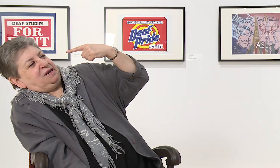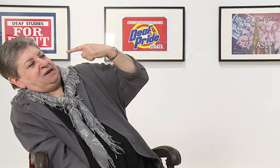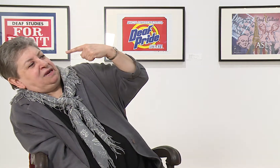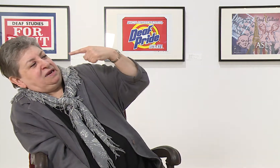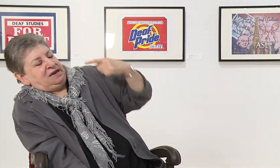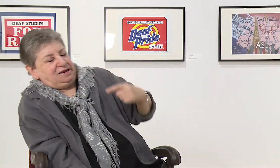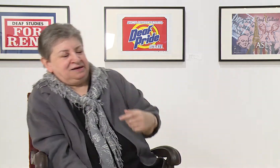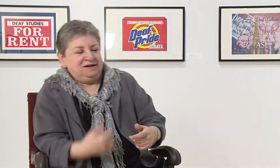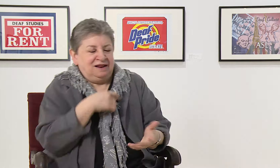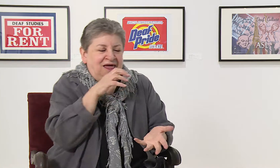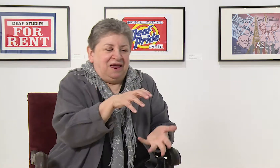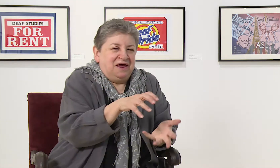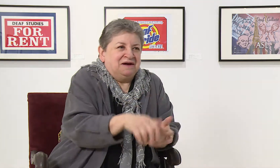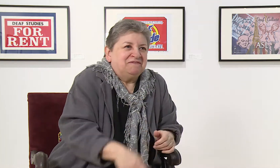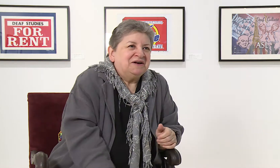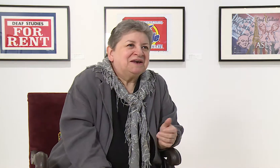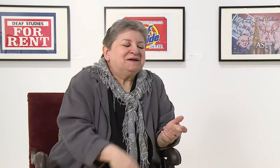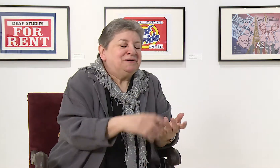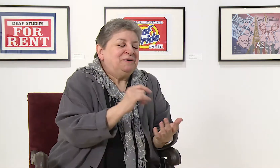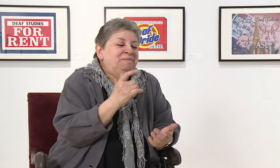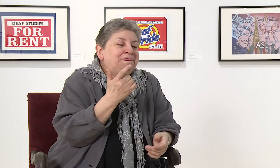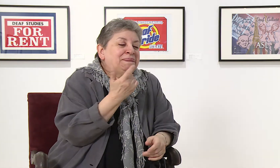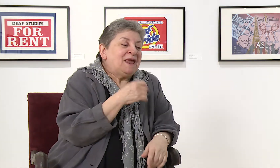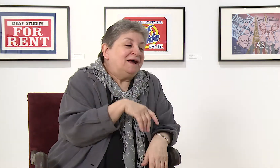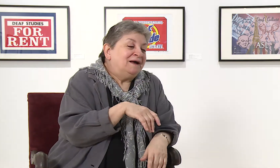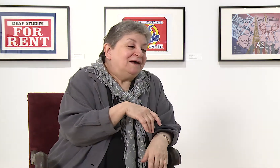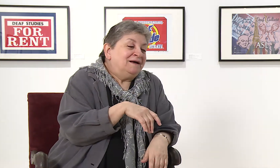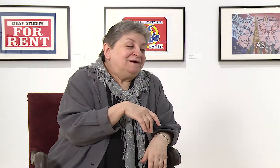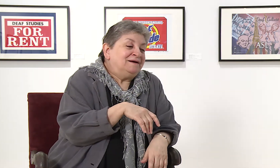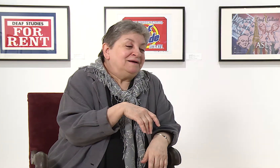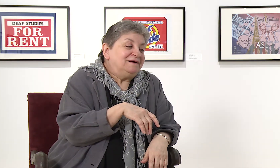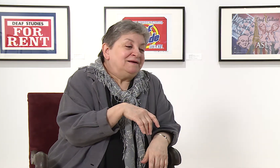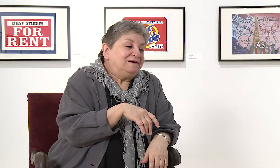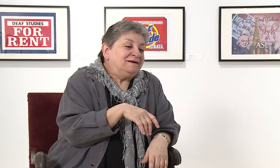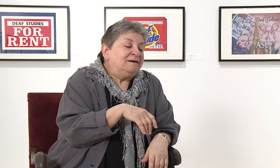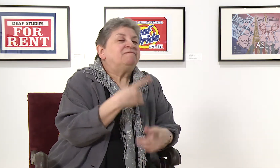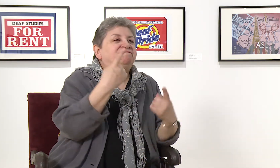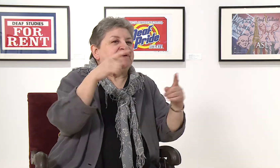And he just pointed at me and said "Case in point." Ha ha! I got a laugh out of that.